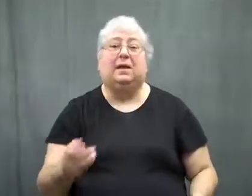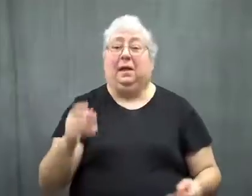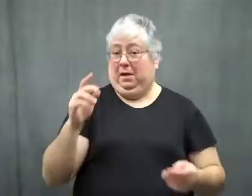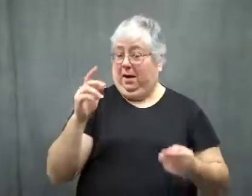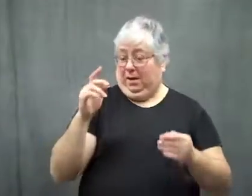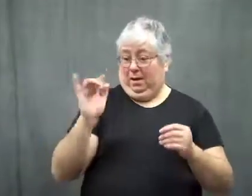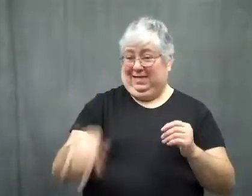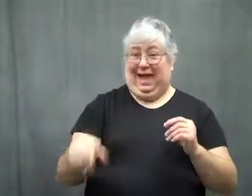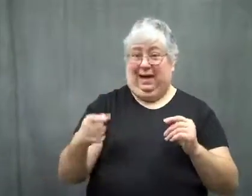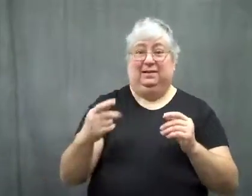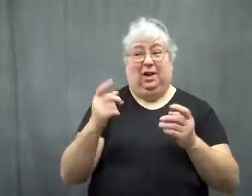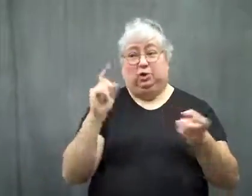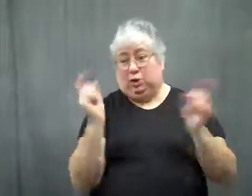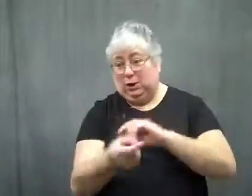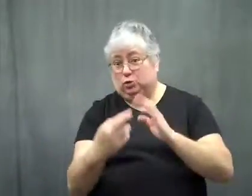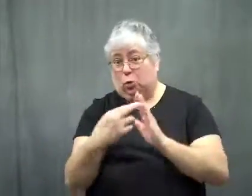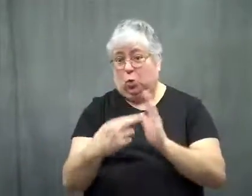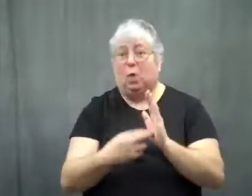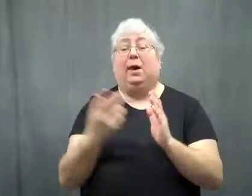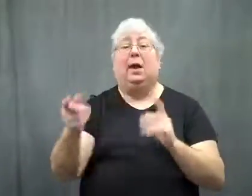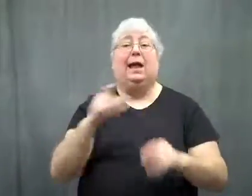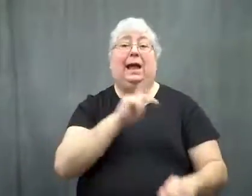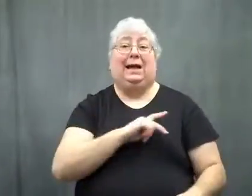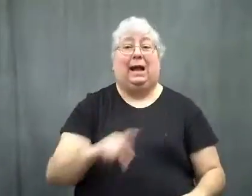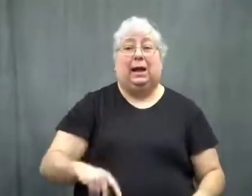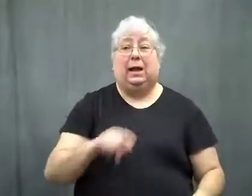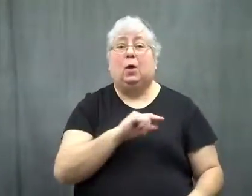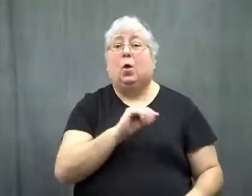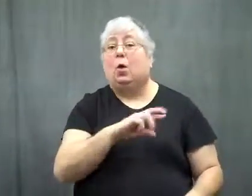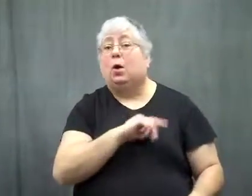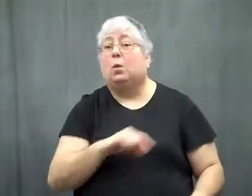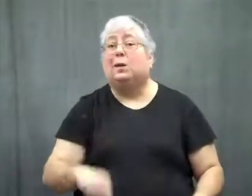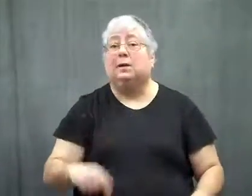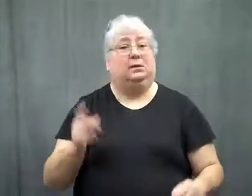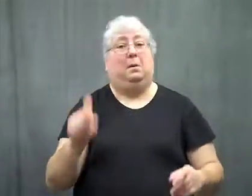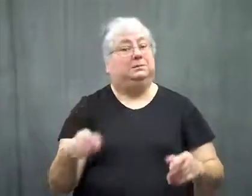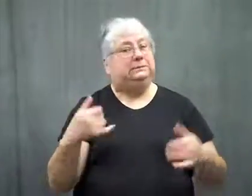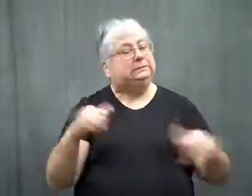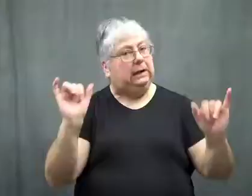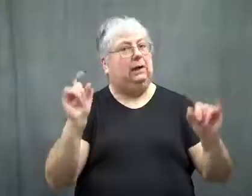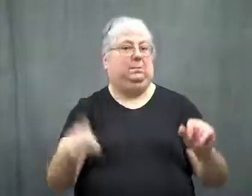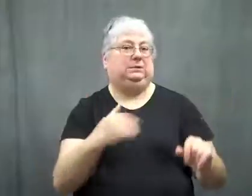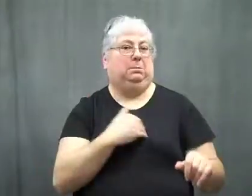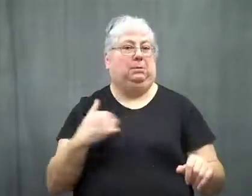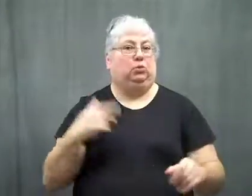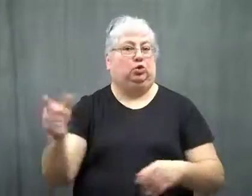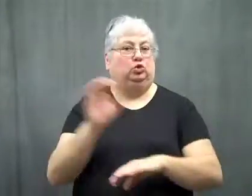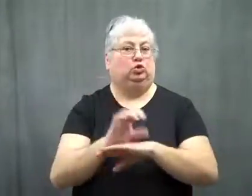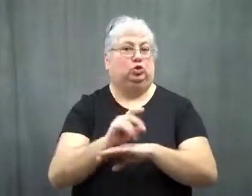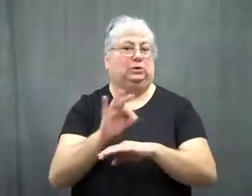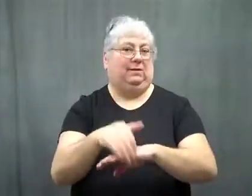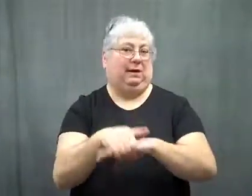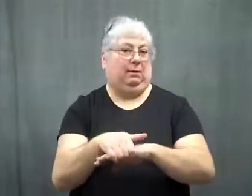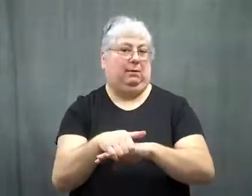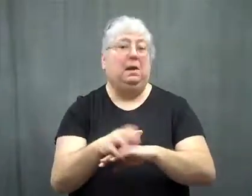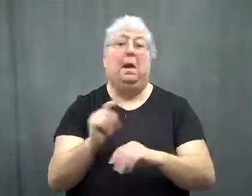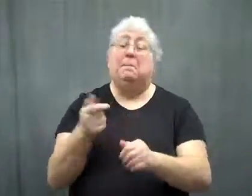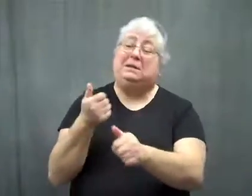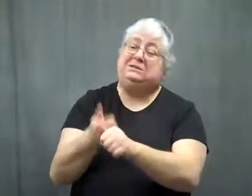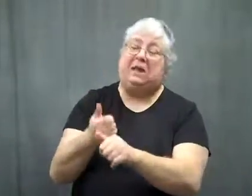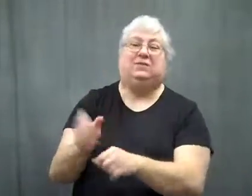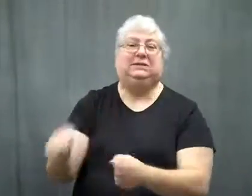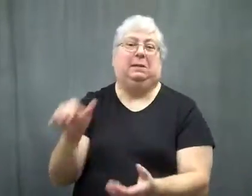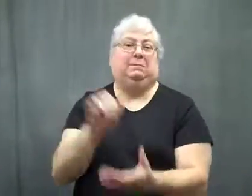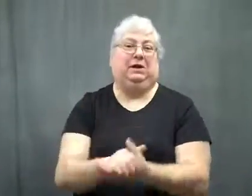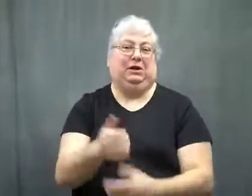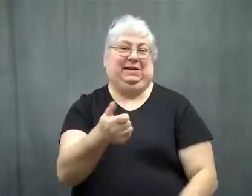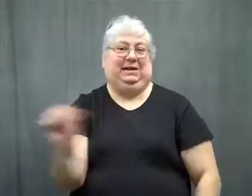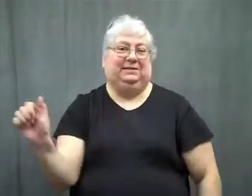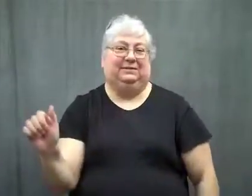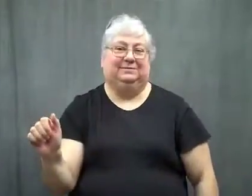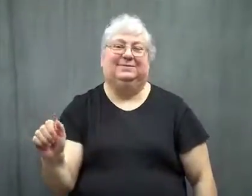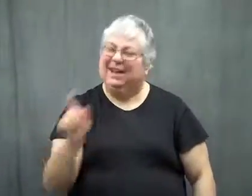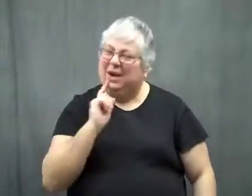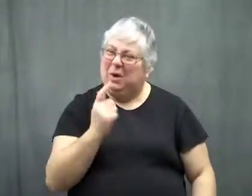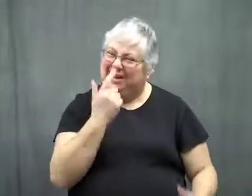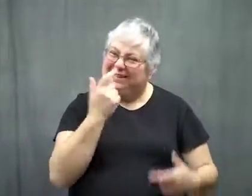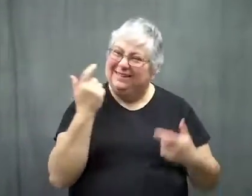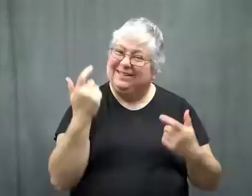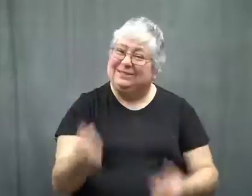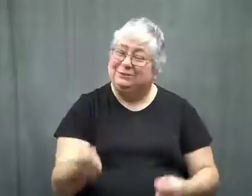However, the King or Queen must continue to be a member of the Church of England.